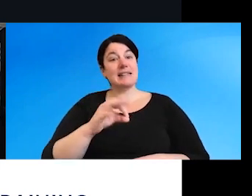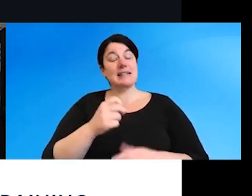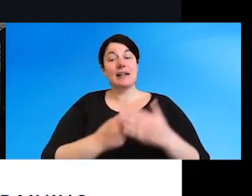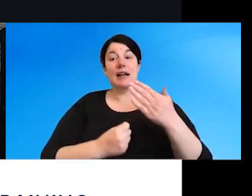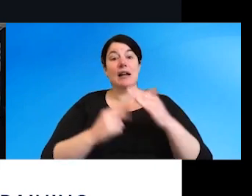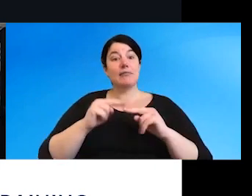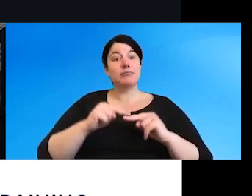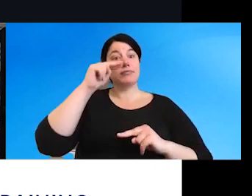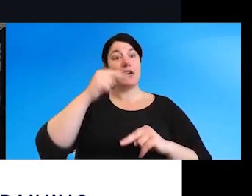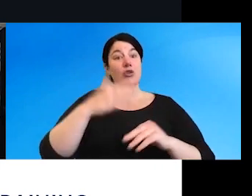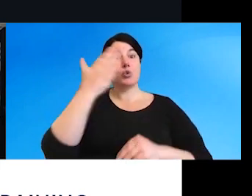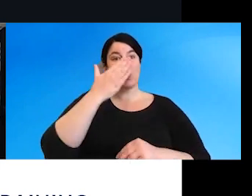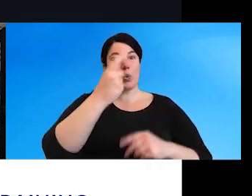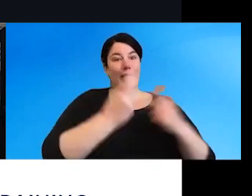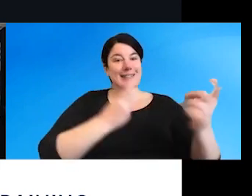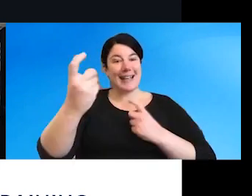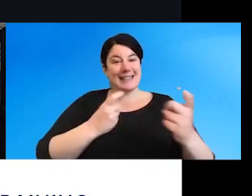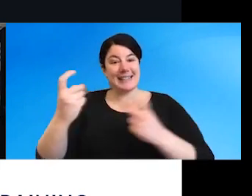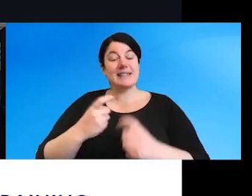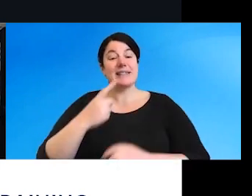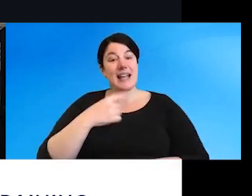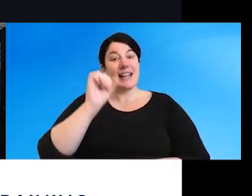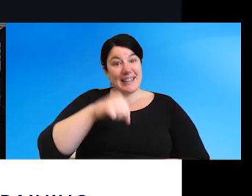so you may answer that question by saying, yes, we have seen a small